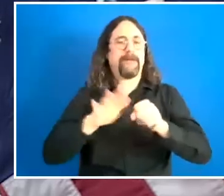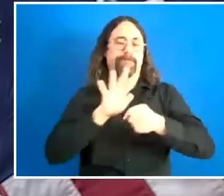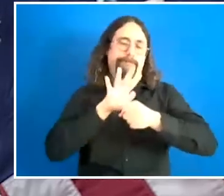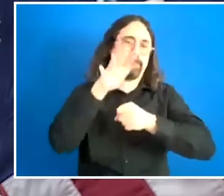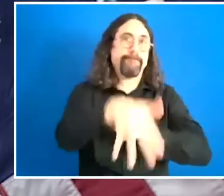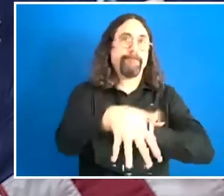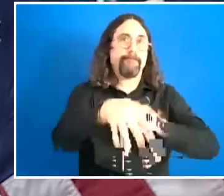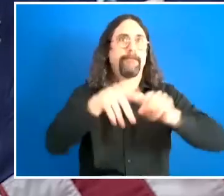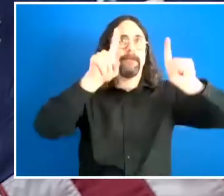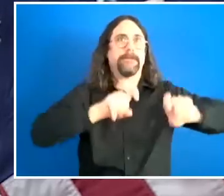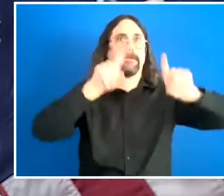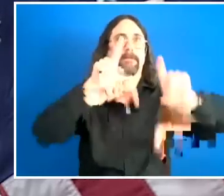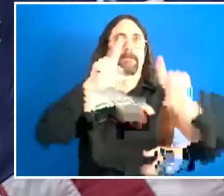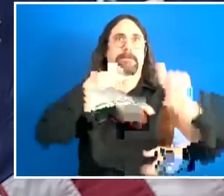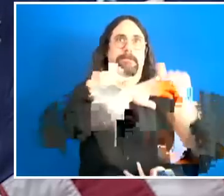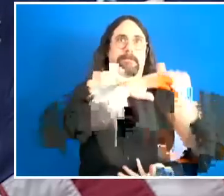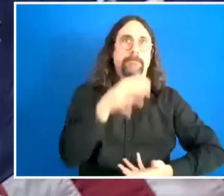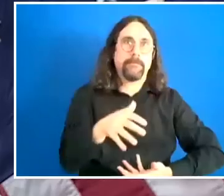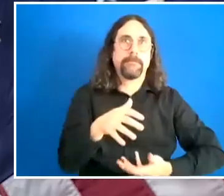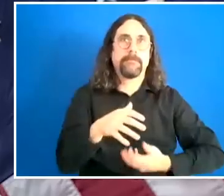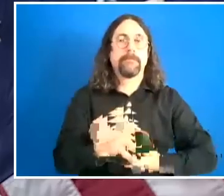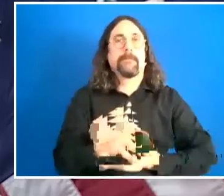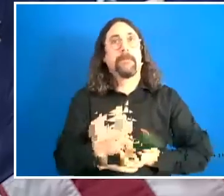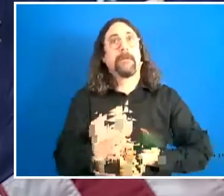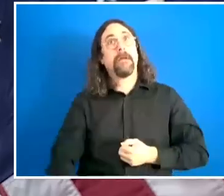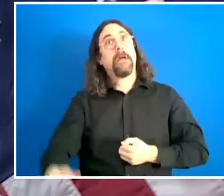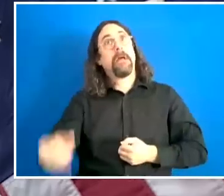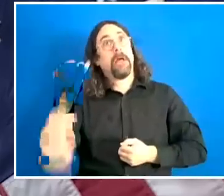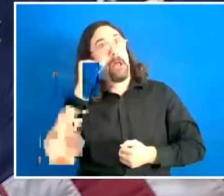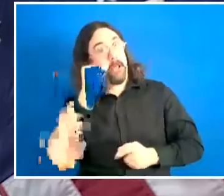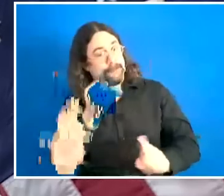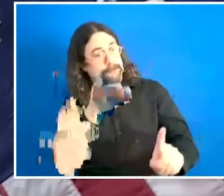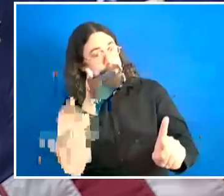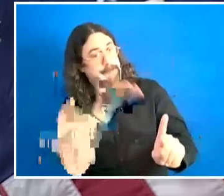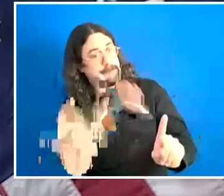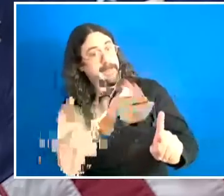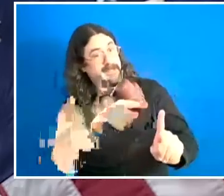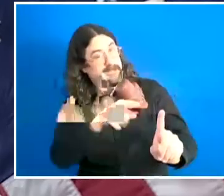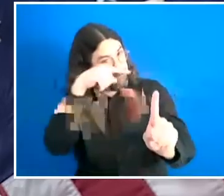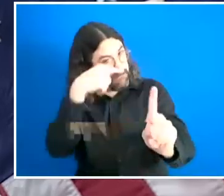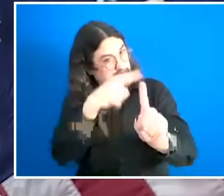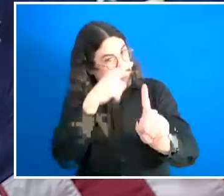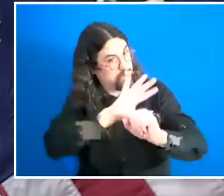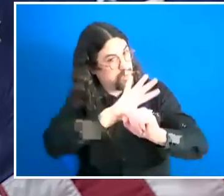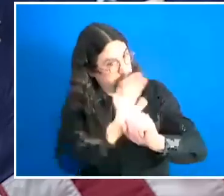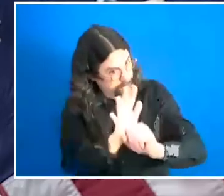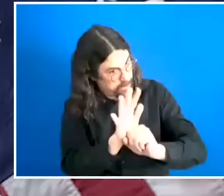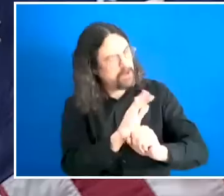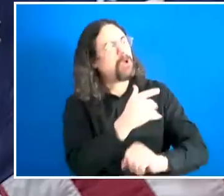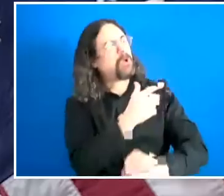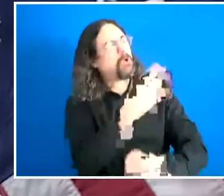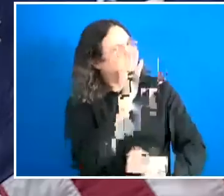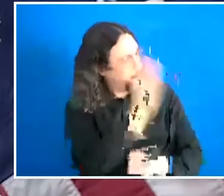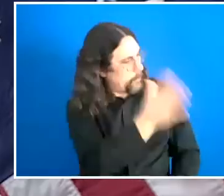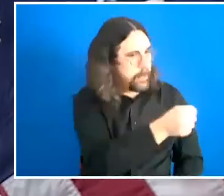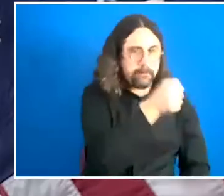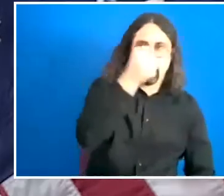POSITIVE. WE'RE GOING TO MAKE SURE THERE ARE HOTEL ROOMS AVAILABLE FOR PEOPLE WHO ARE ISOLATED. WE HAVE AN